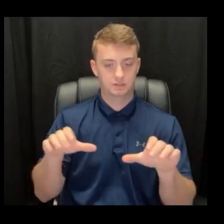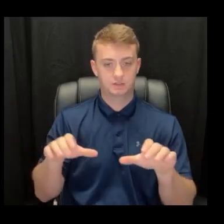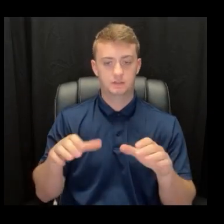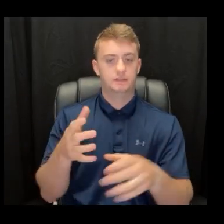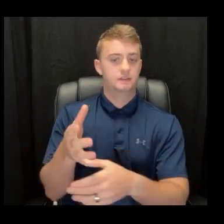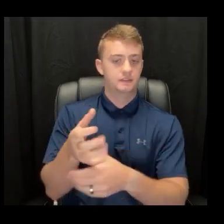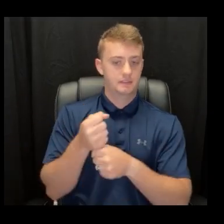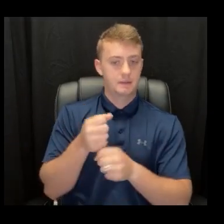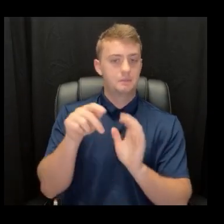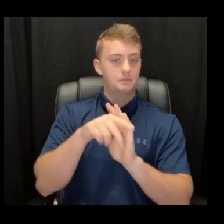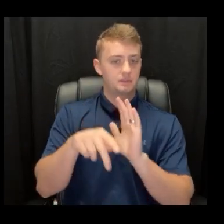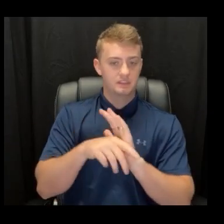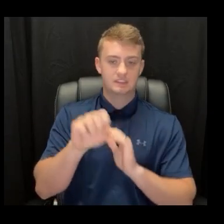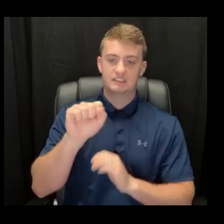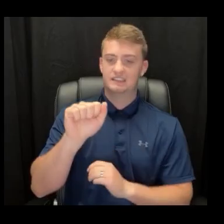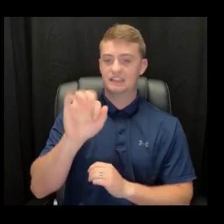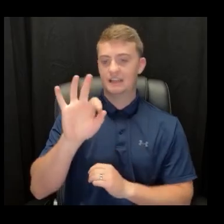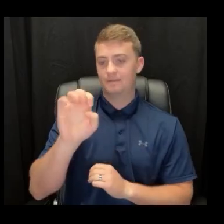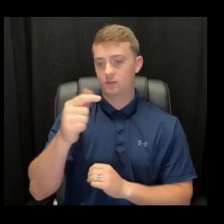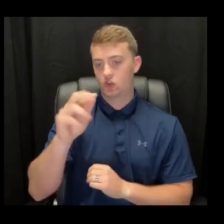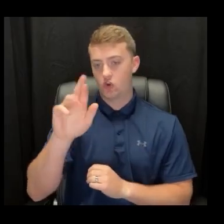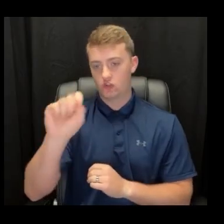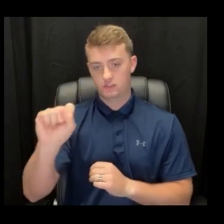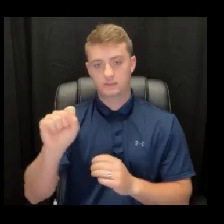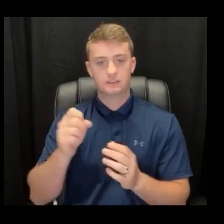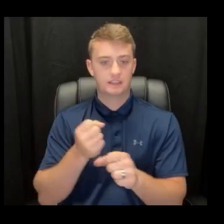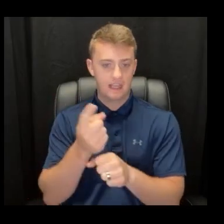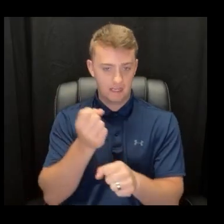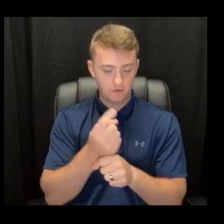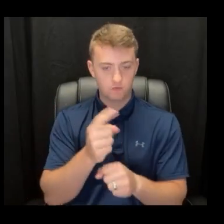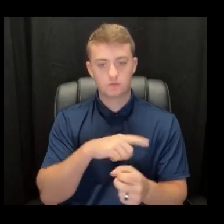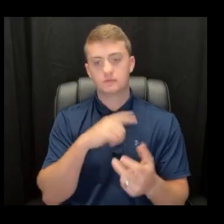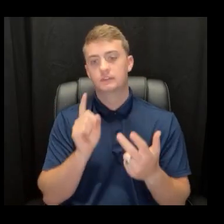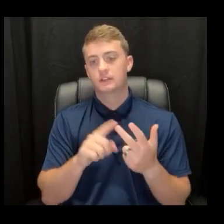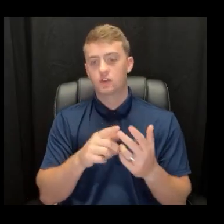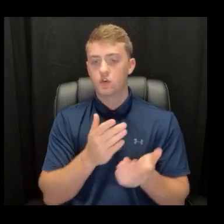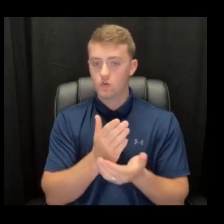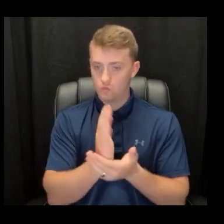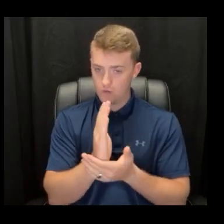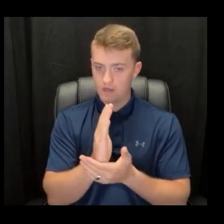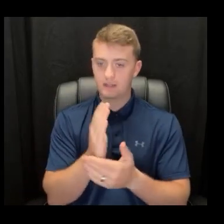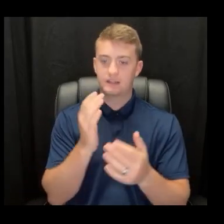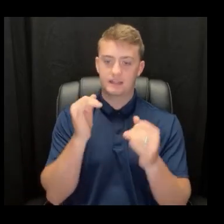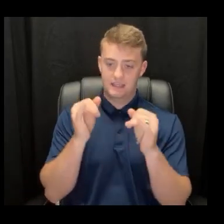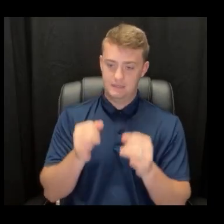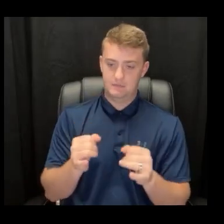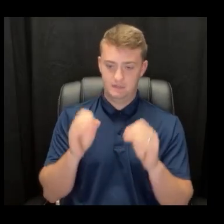receive procedural safeguards annually, and a right to request an independent educational